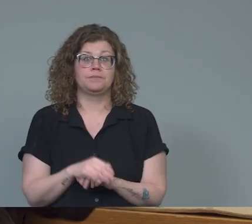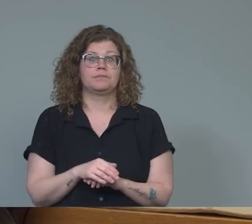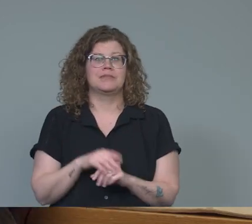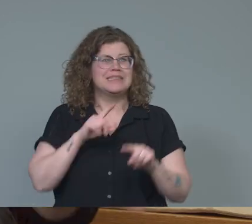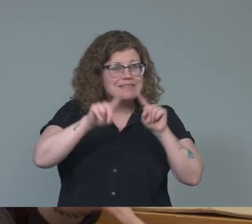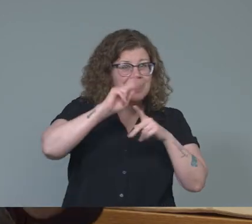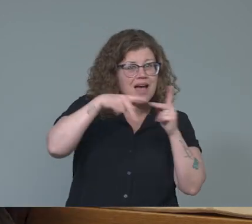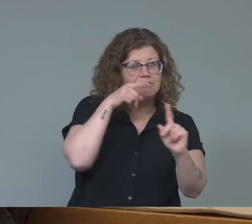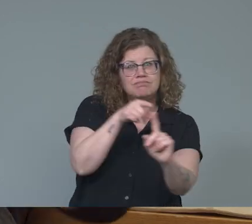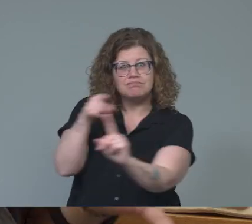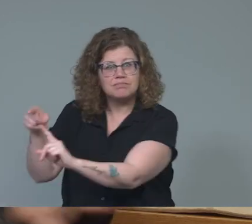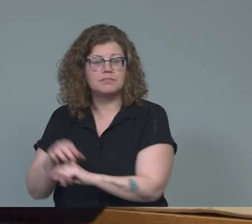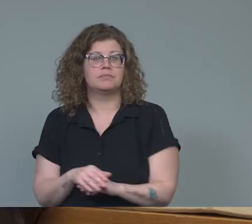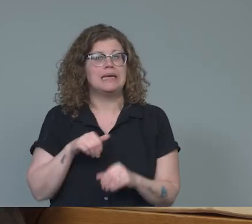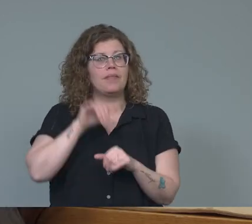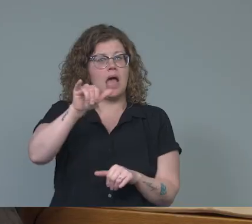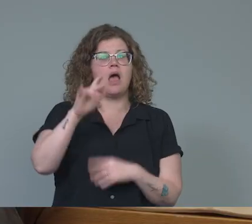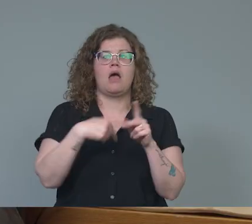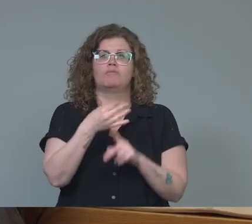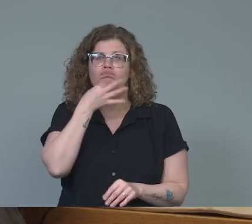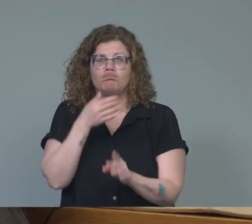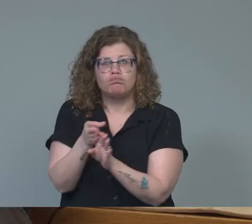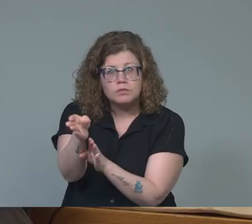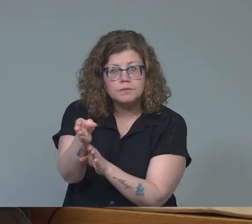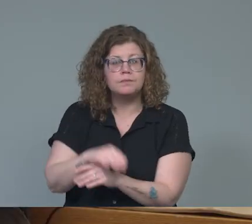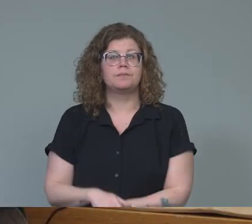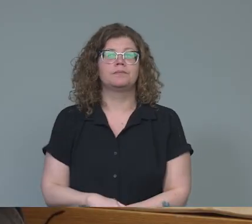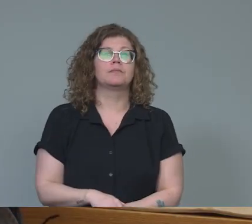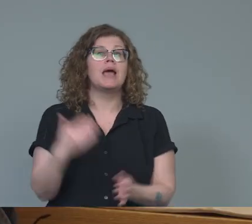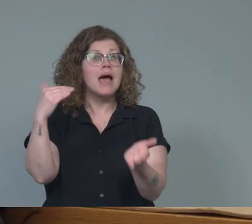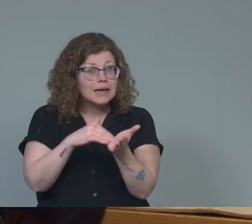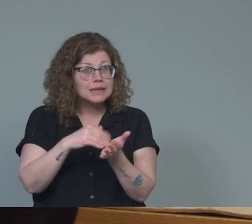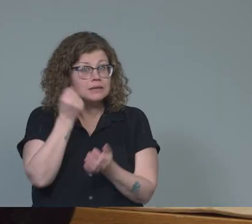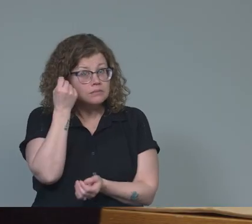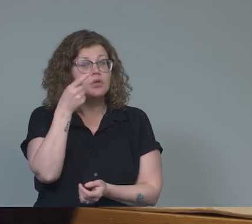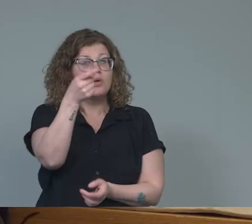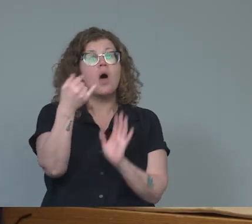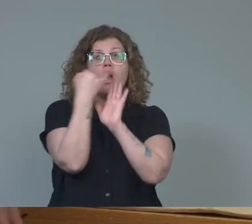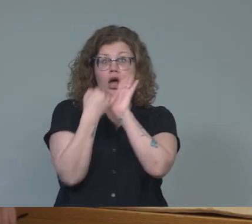and tell you exactly what it means, because a lot of project managers are artists anyway. So they can kind of put it into words